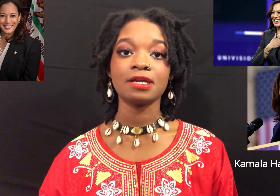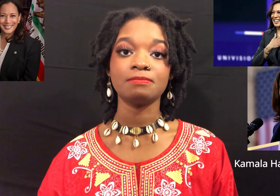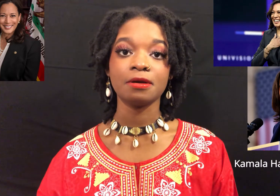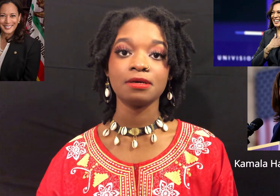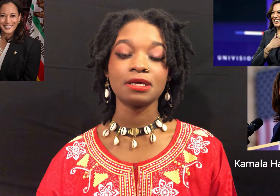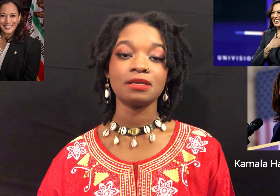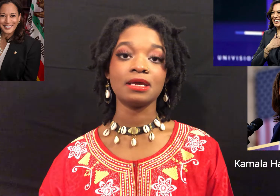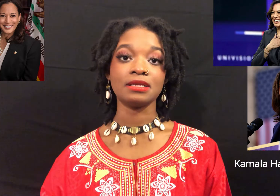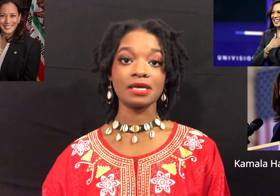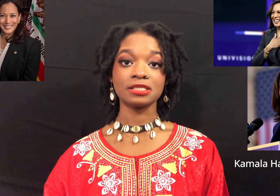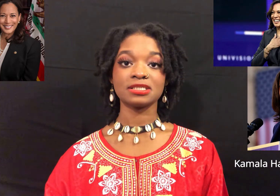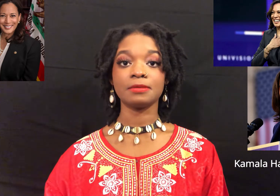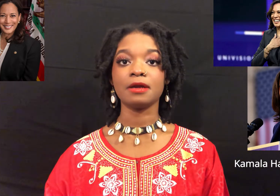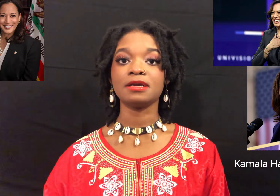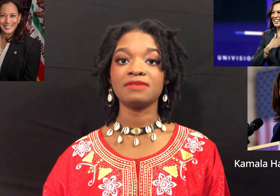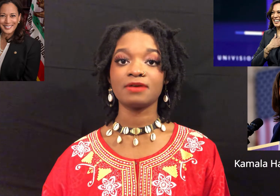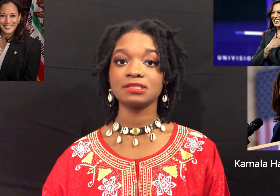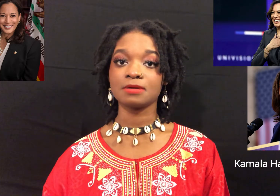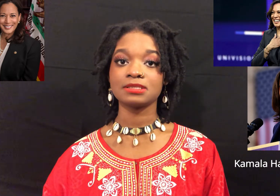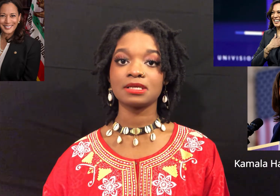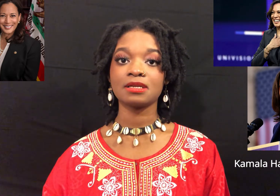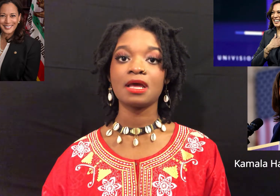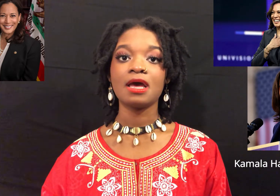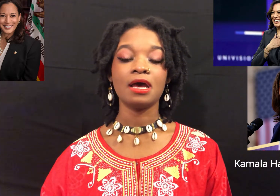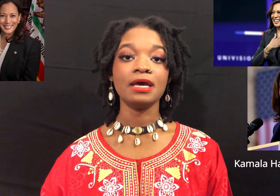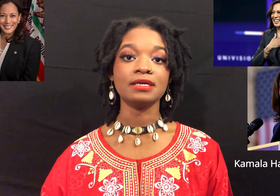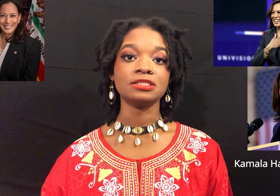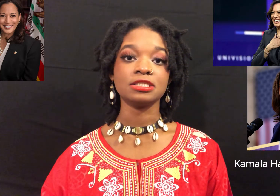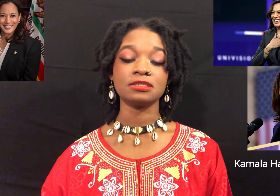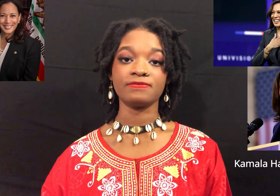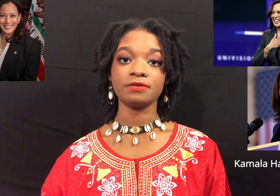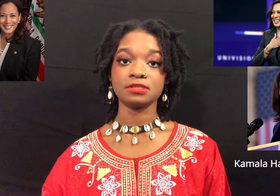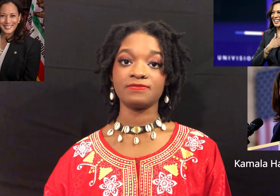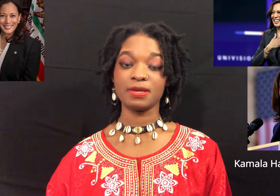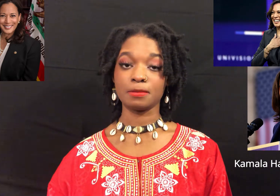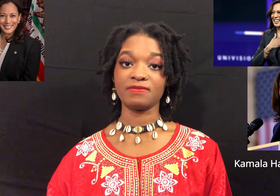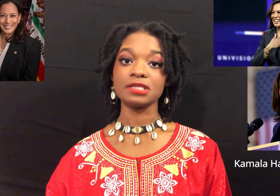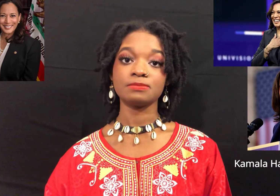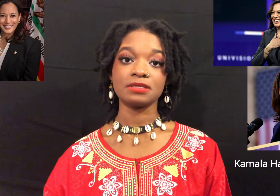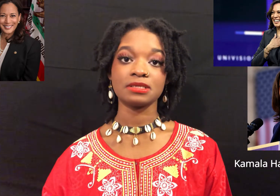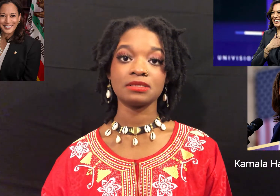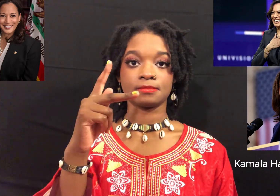She is the first African American and Asian American vice president, and she's the first female vice president.